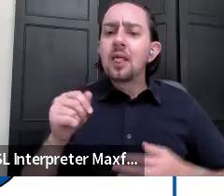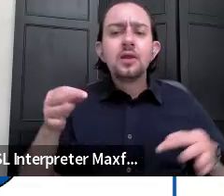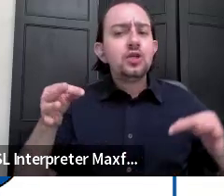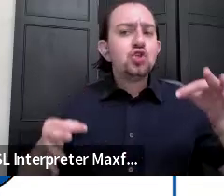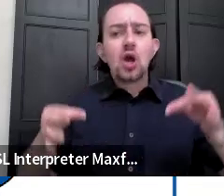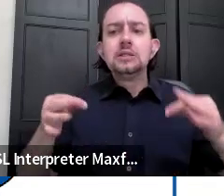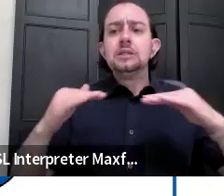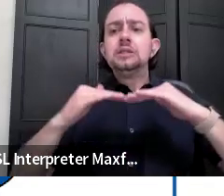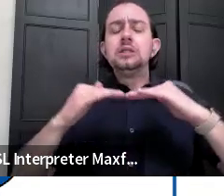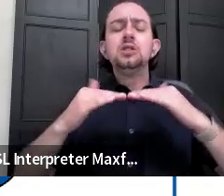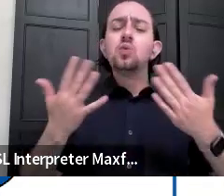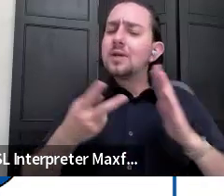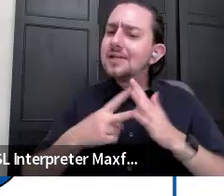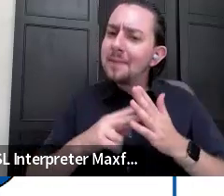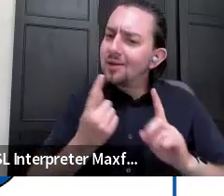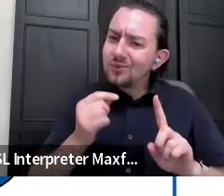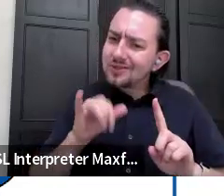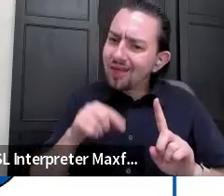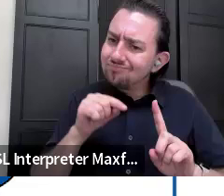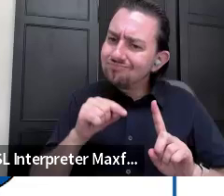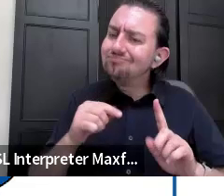maybe mentioned earlier. Or in other areas.